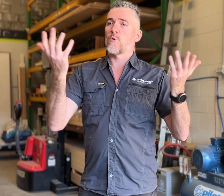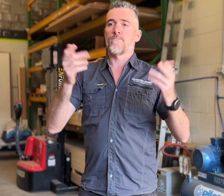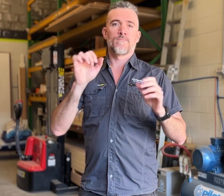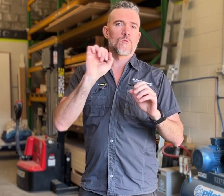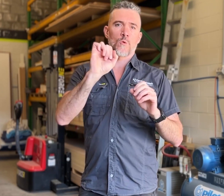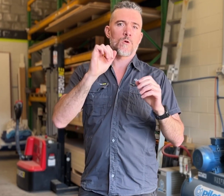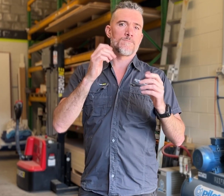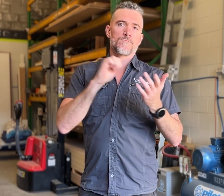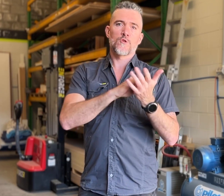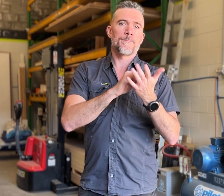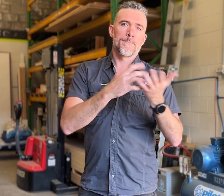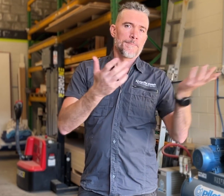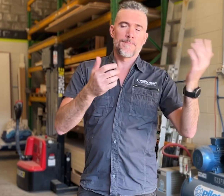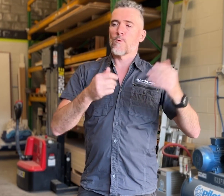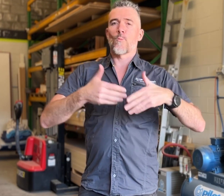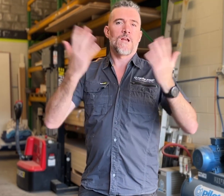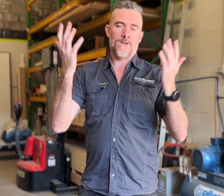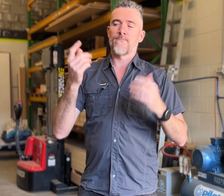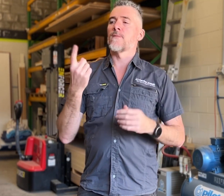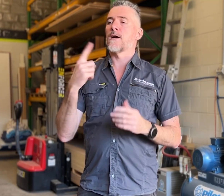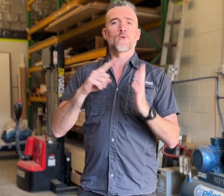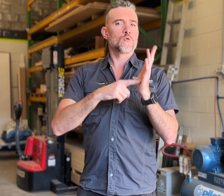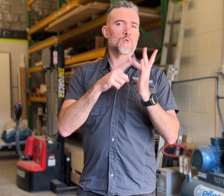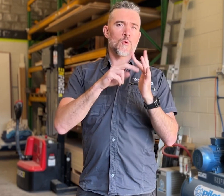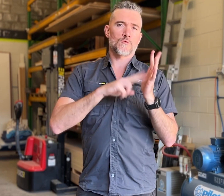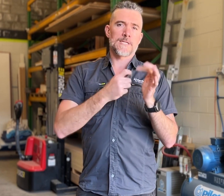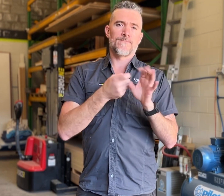can pop them in your homes or in shops, wherever you can think of.